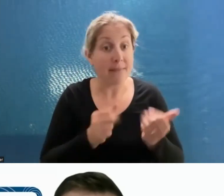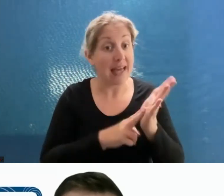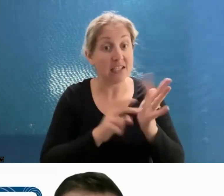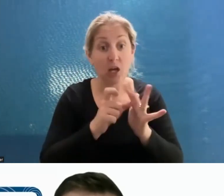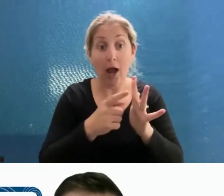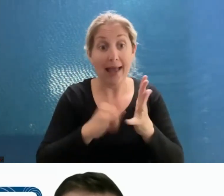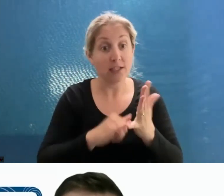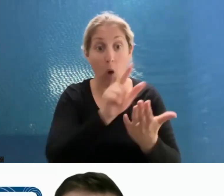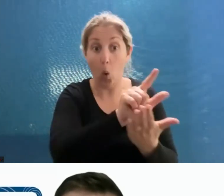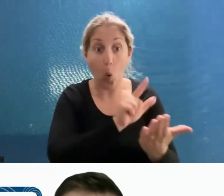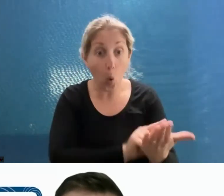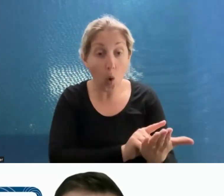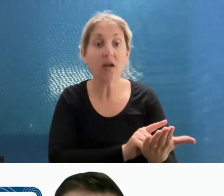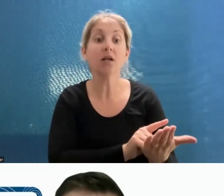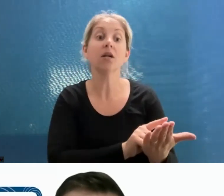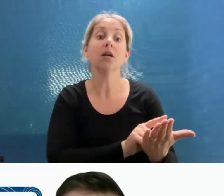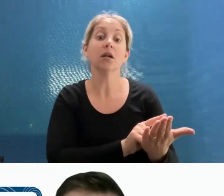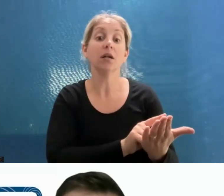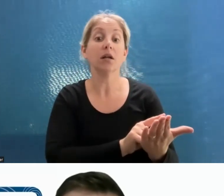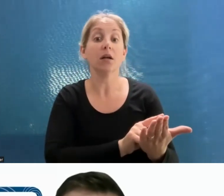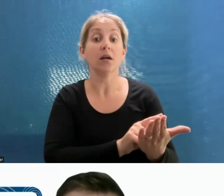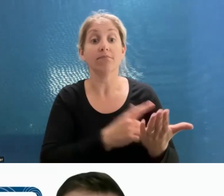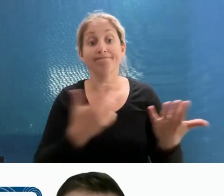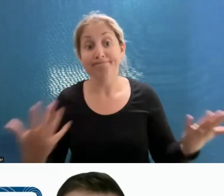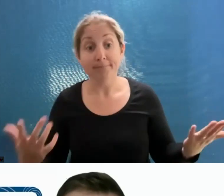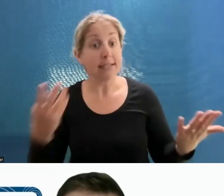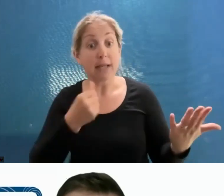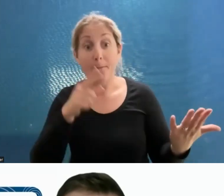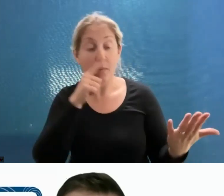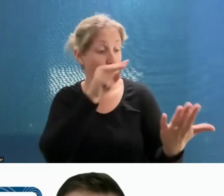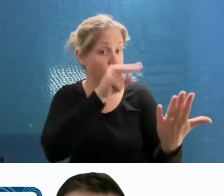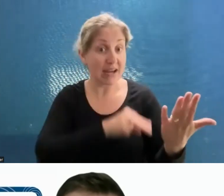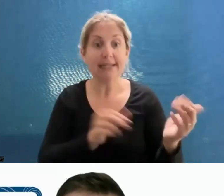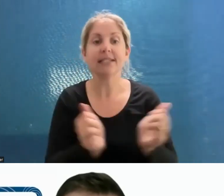we take a different view to what the law means compared to the agency.